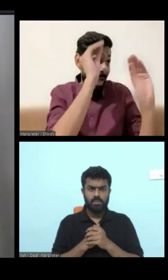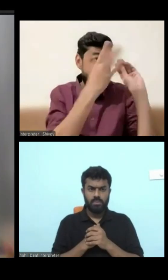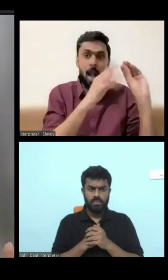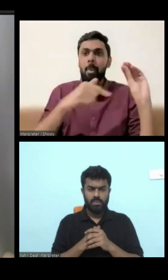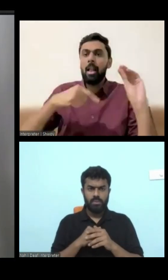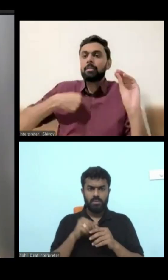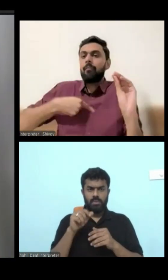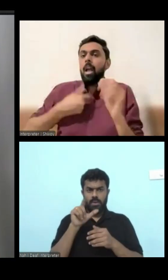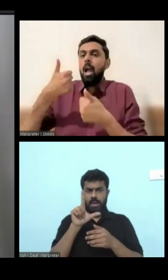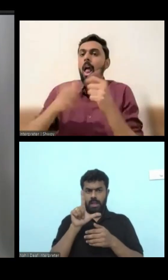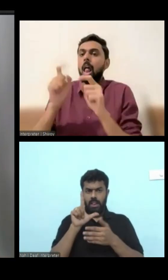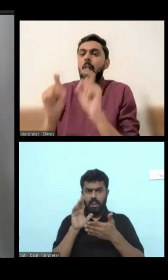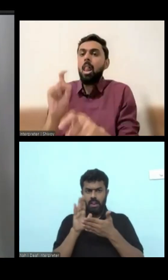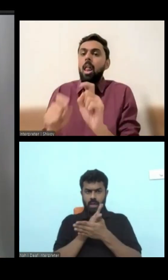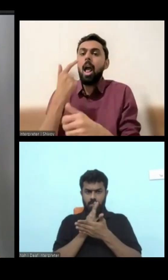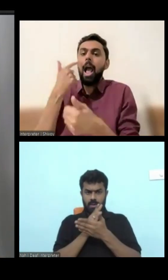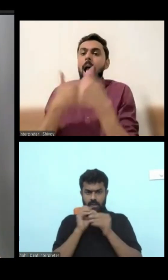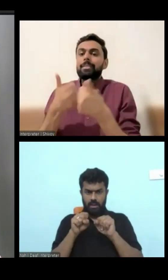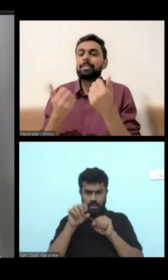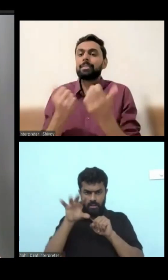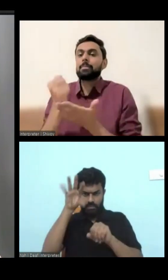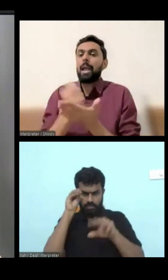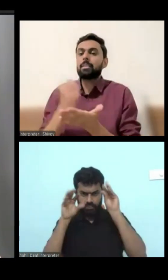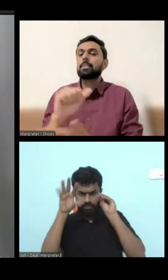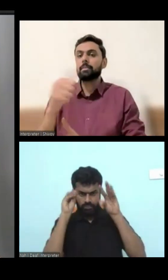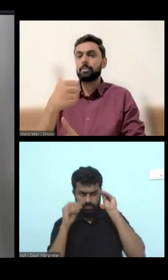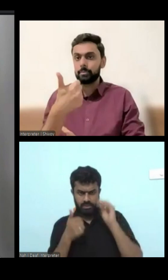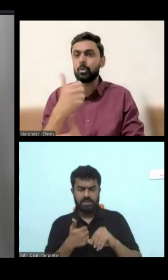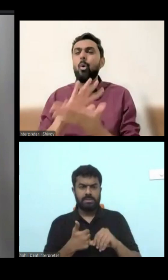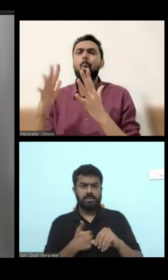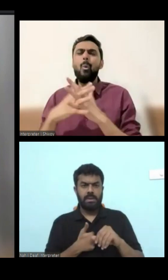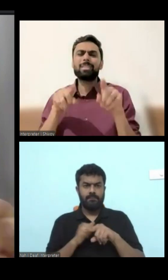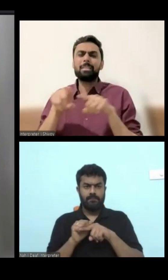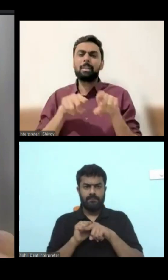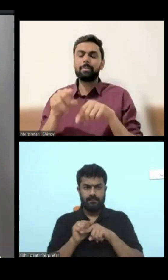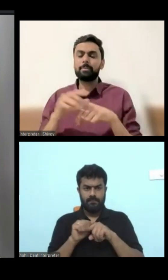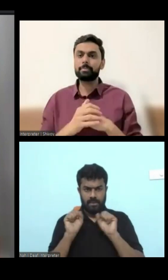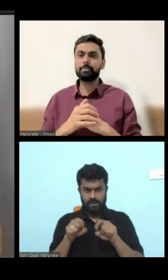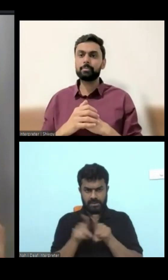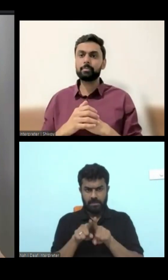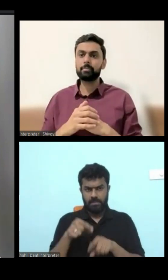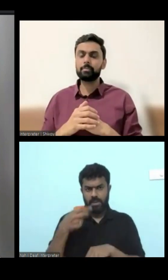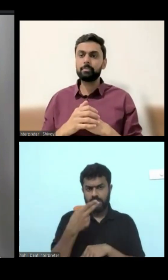Like some homework that they have to do. And they will be able to solve these small, small quizzes.